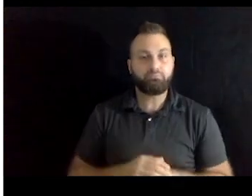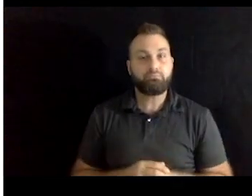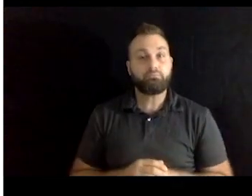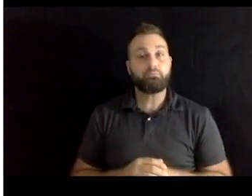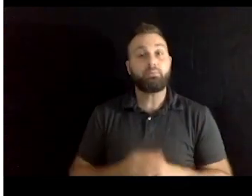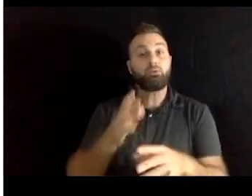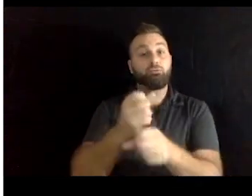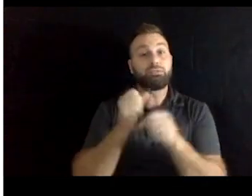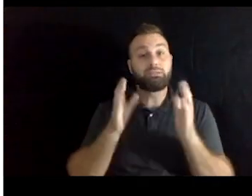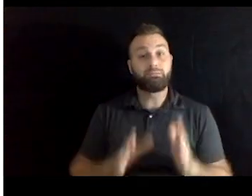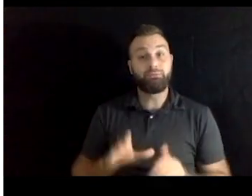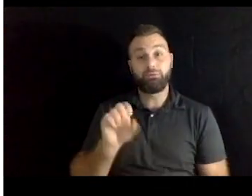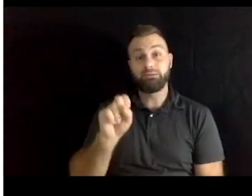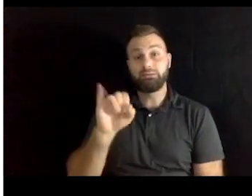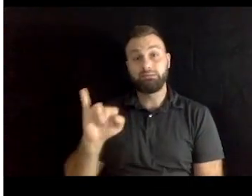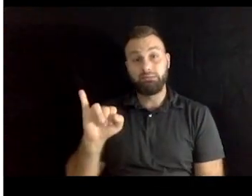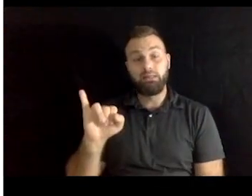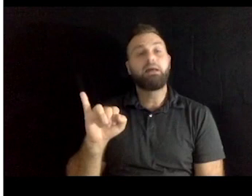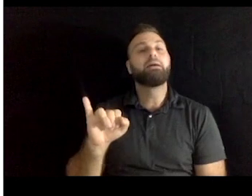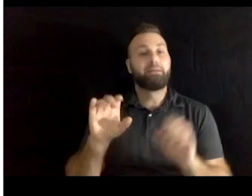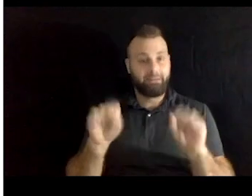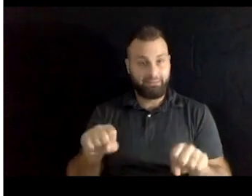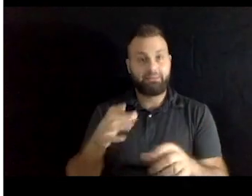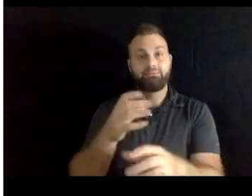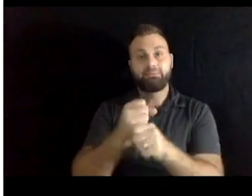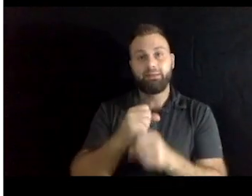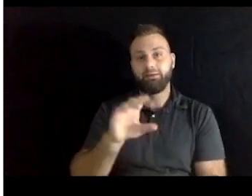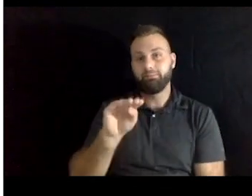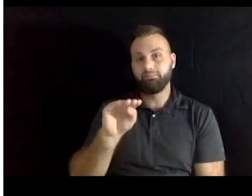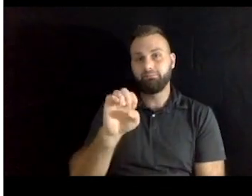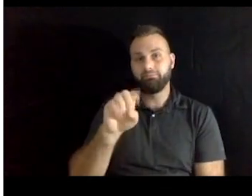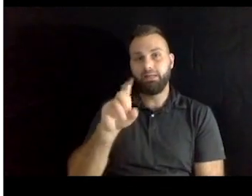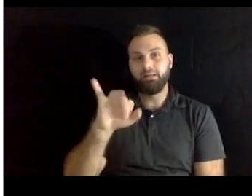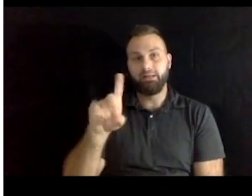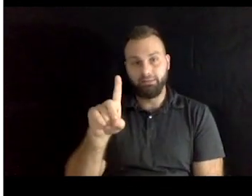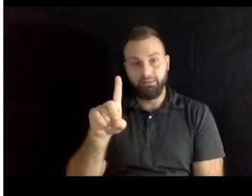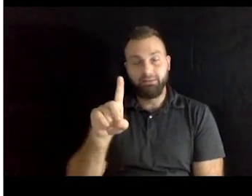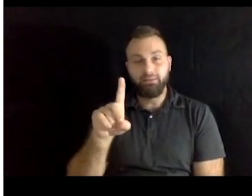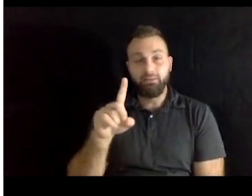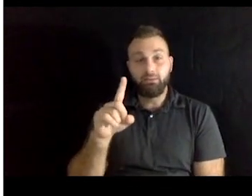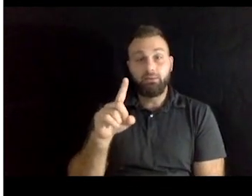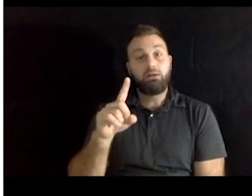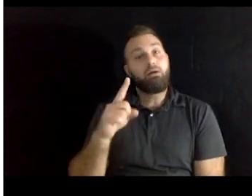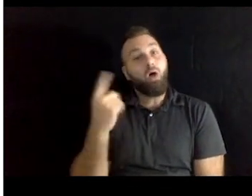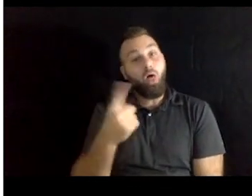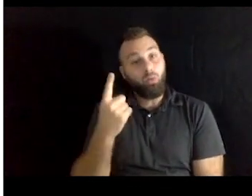though that's not always a sure thing. There are some states or that